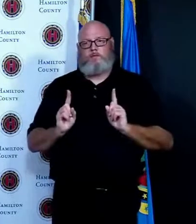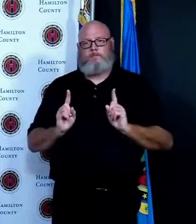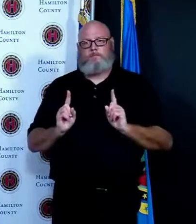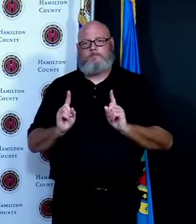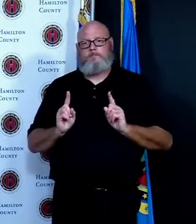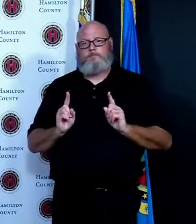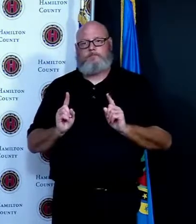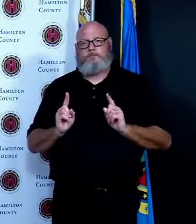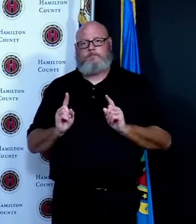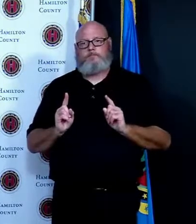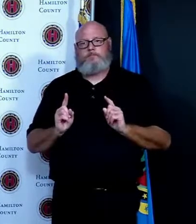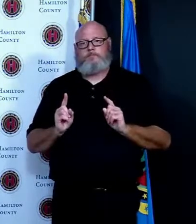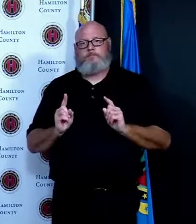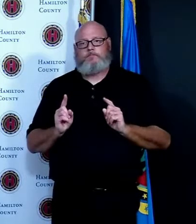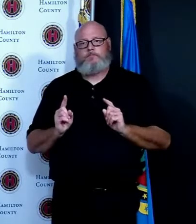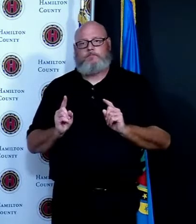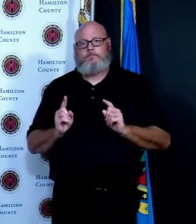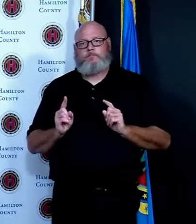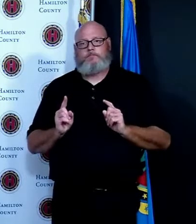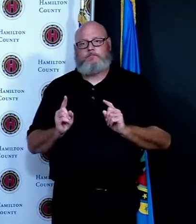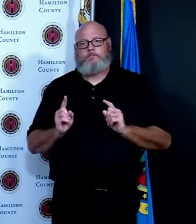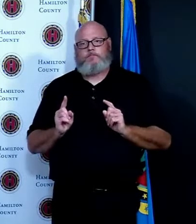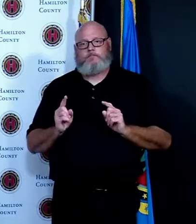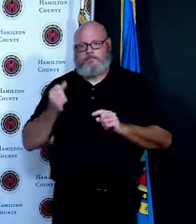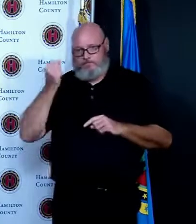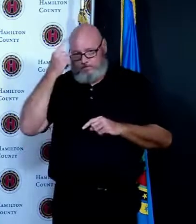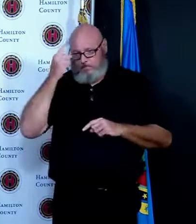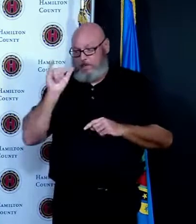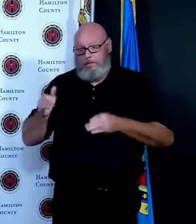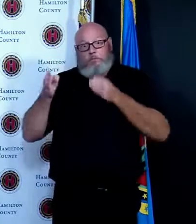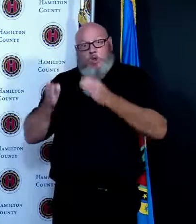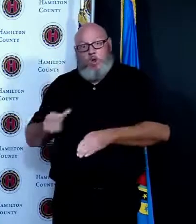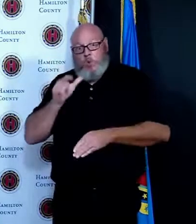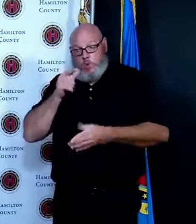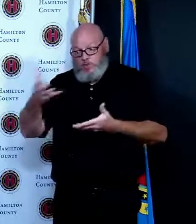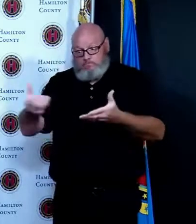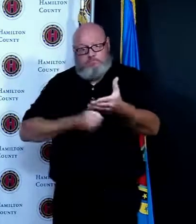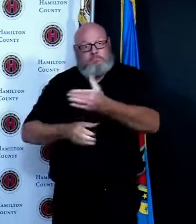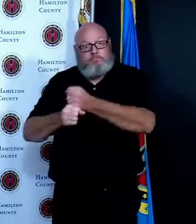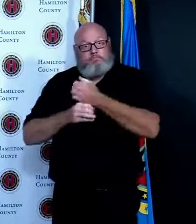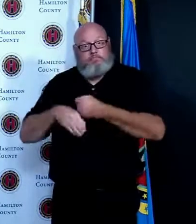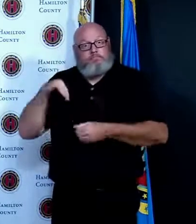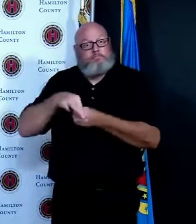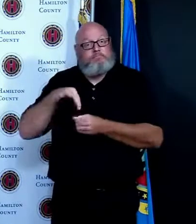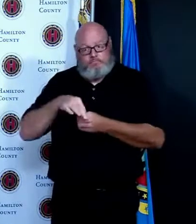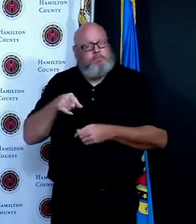are staff members of the Board of Elections and so they will collect those ballots just off site